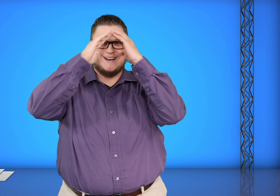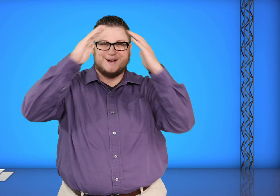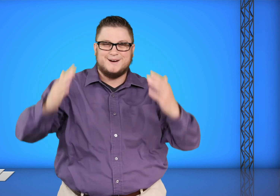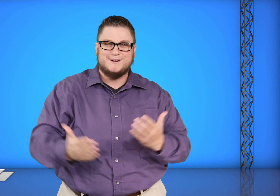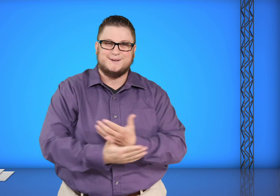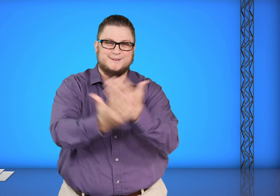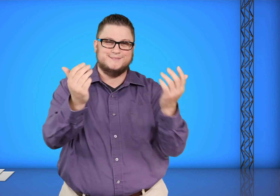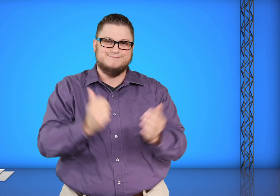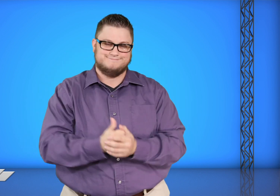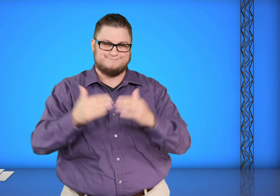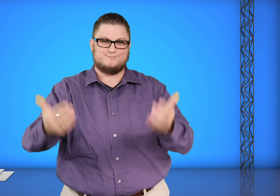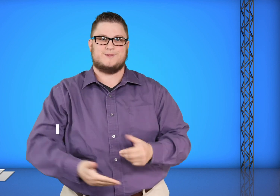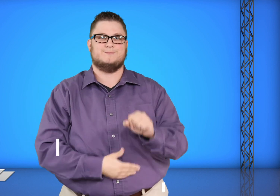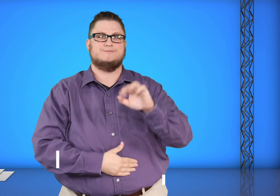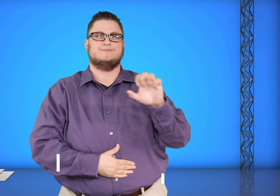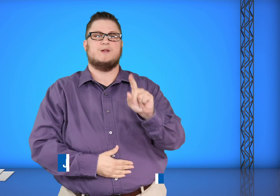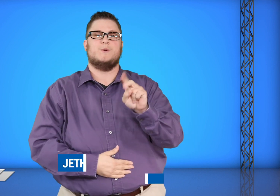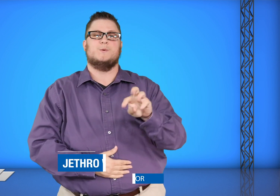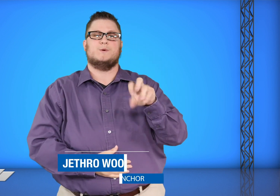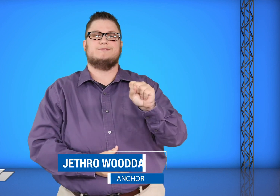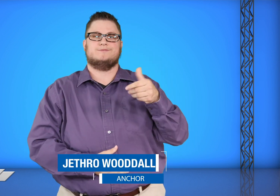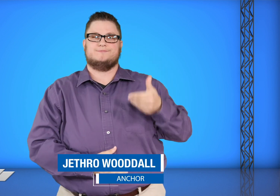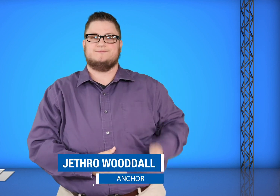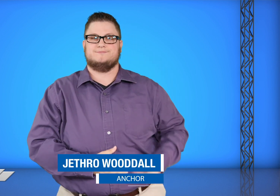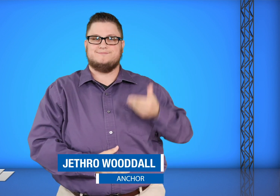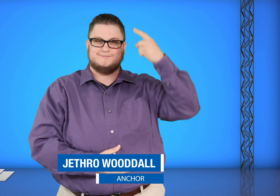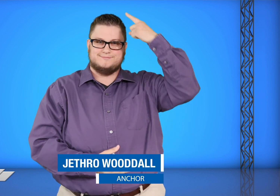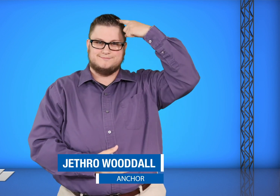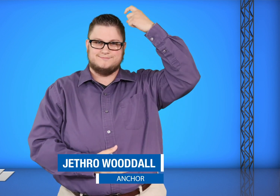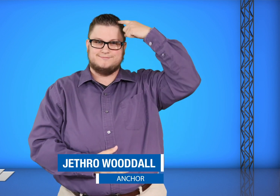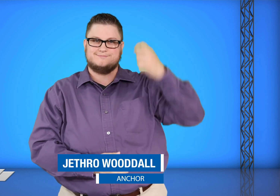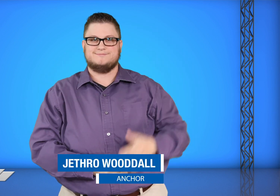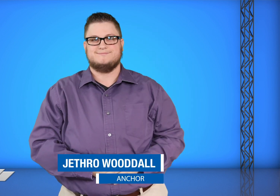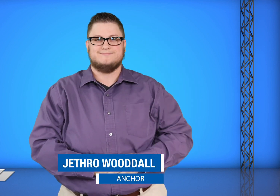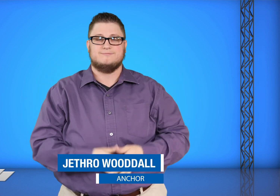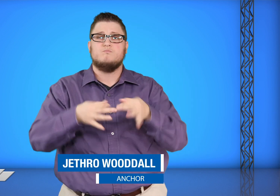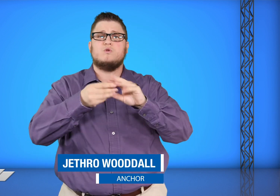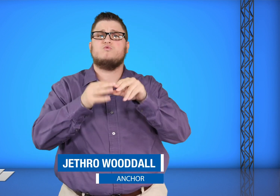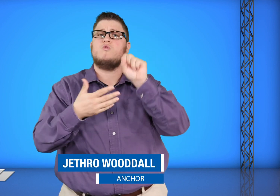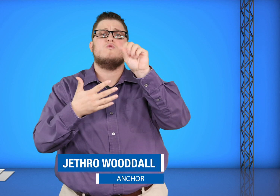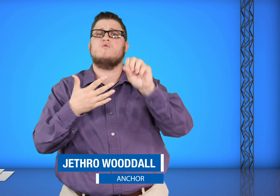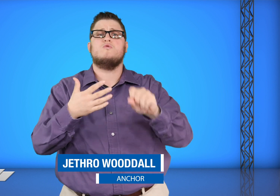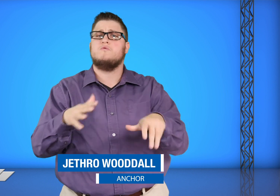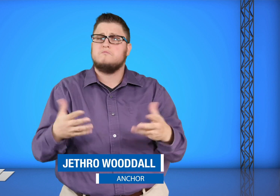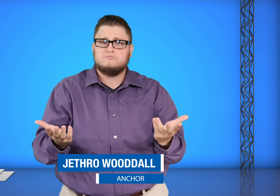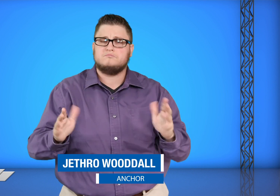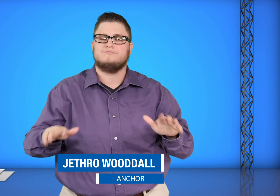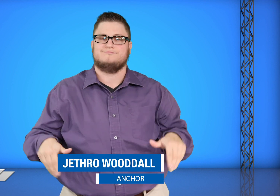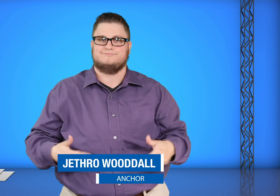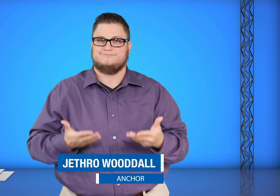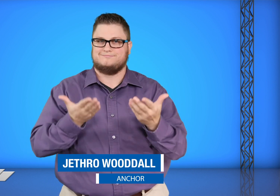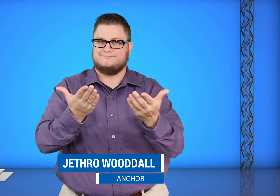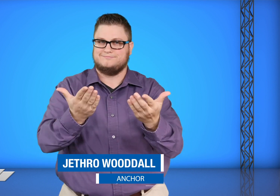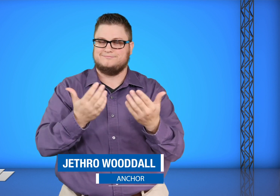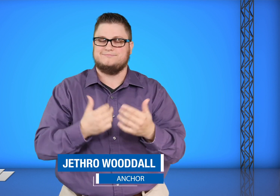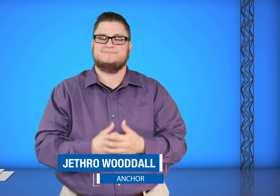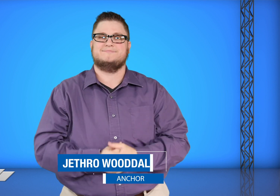Hello everyone. Welcome to Sign1News. I'm Jethro Wooddall. Here are your top stories for today.